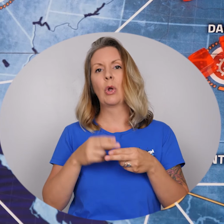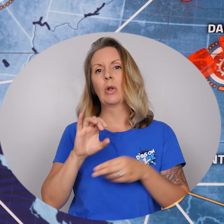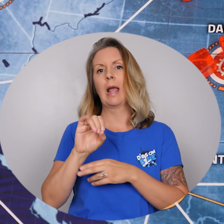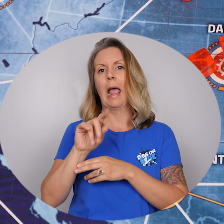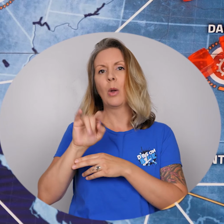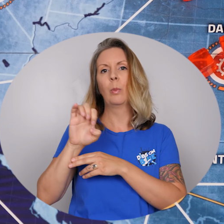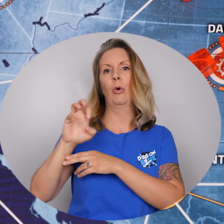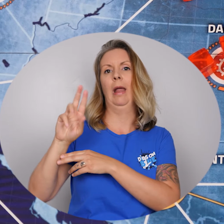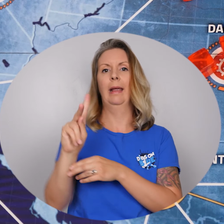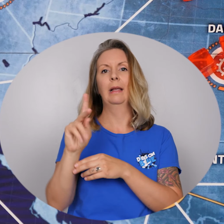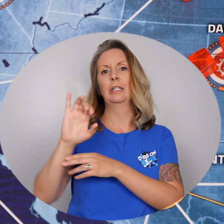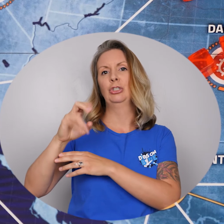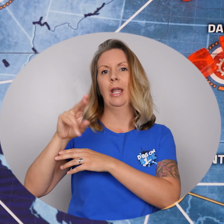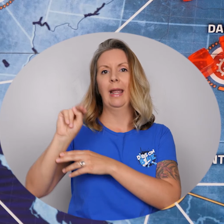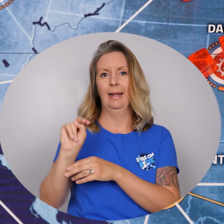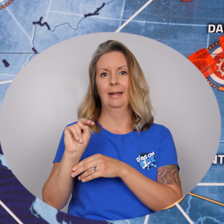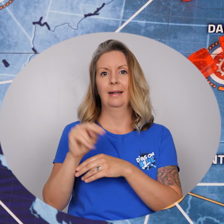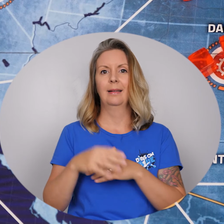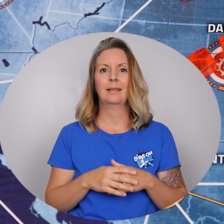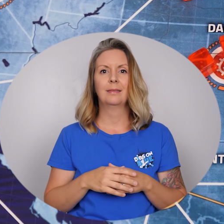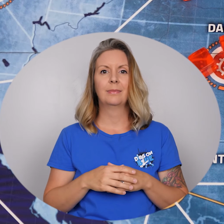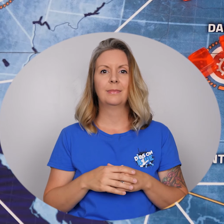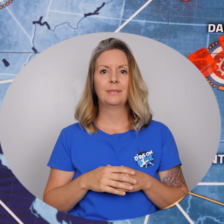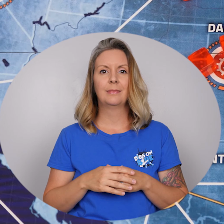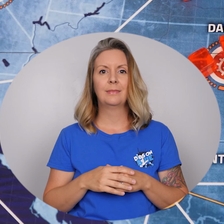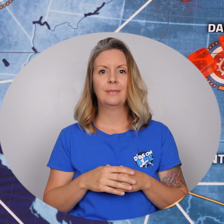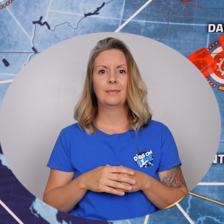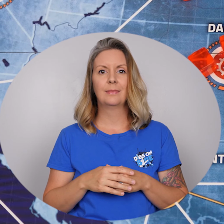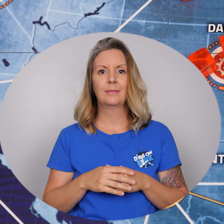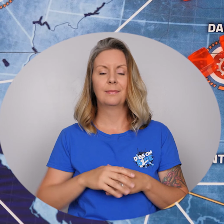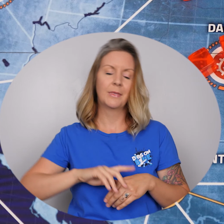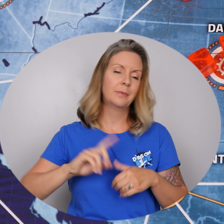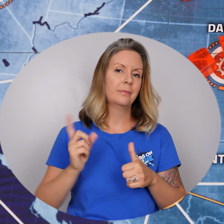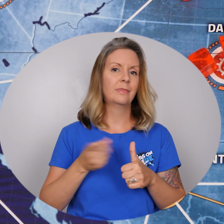has 3 cubes of that color, as would happen here, another outbreak is triggered. This